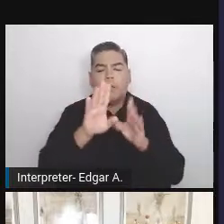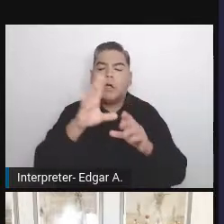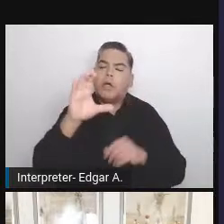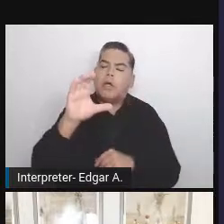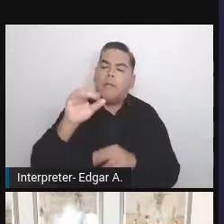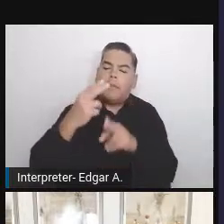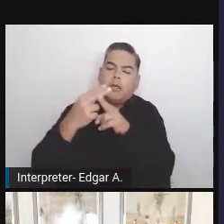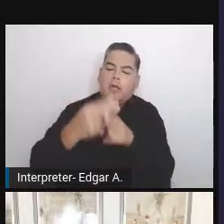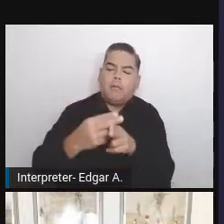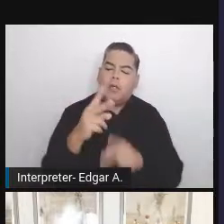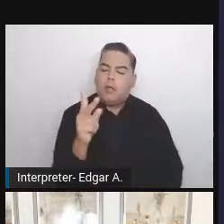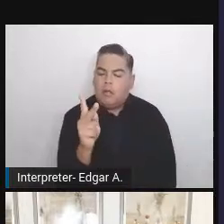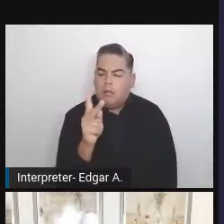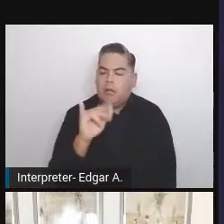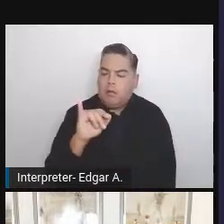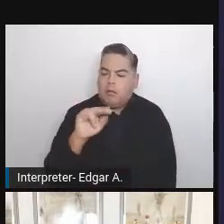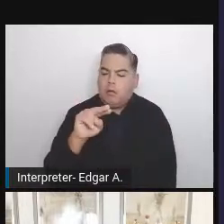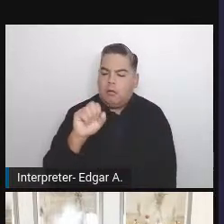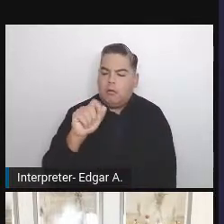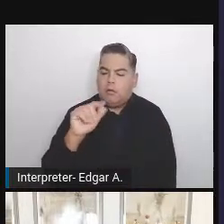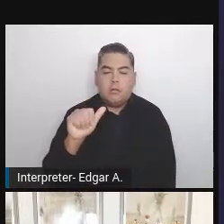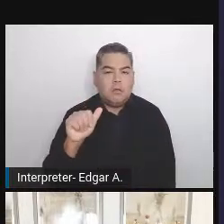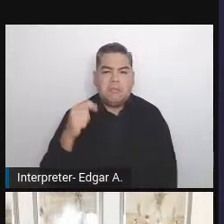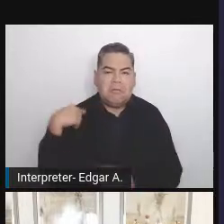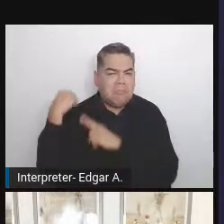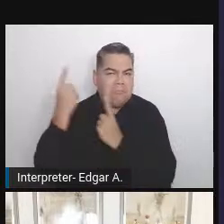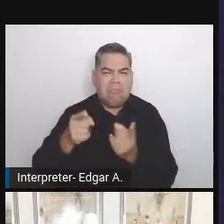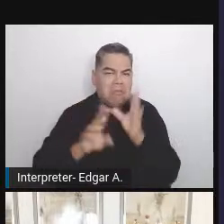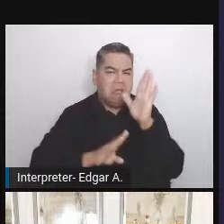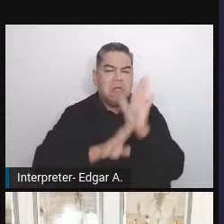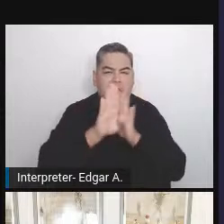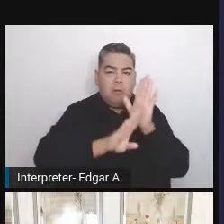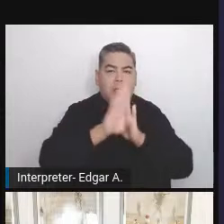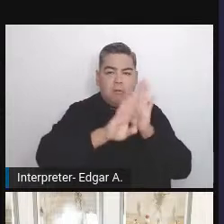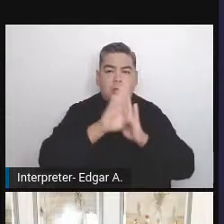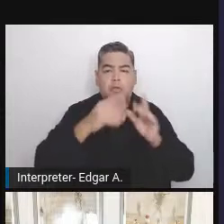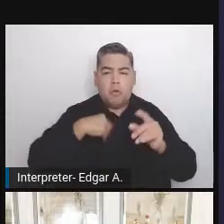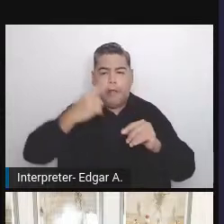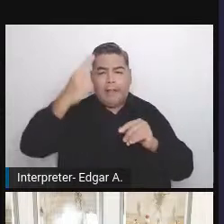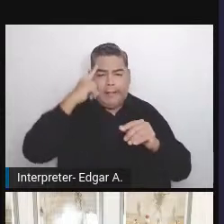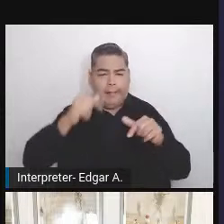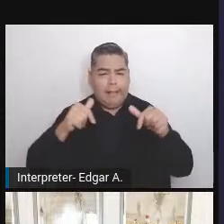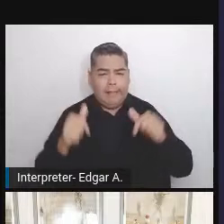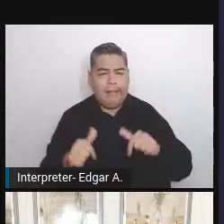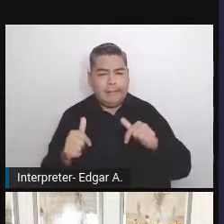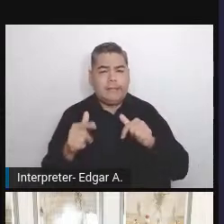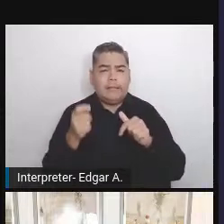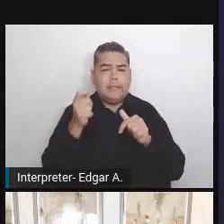work at Kinsta and I'm a developer. I always have been a developer.